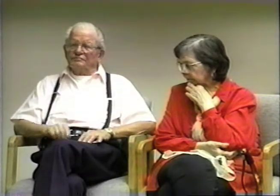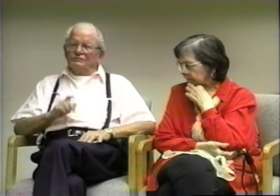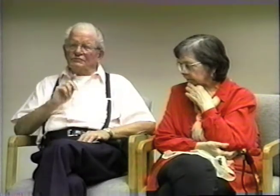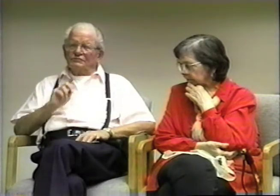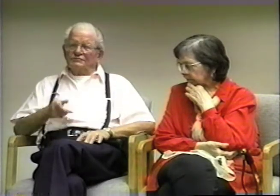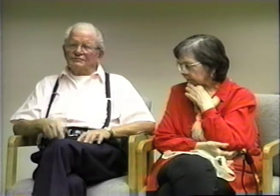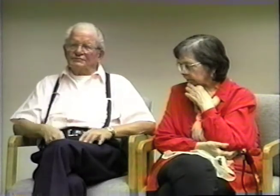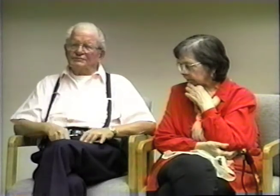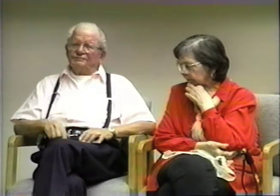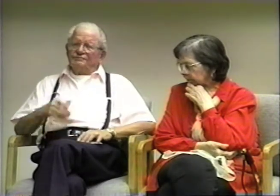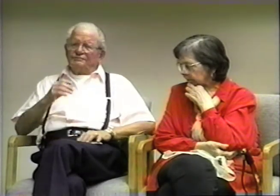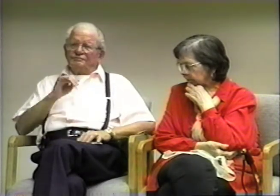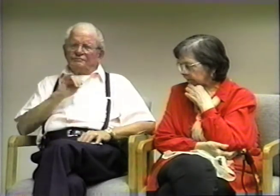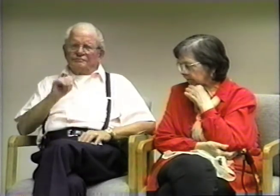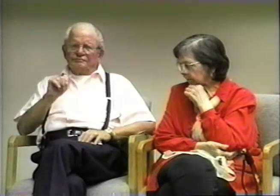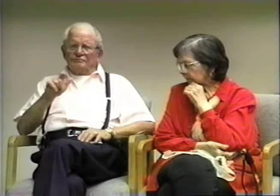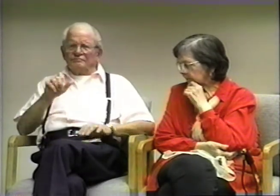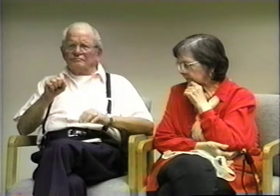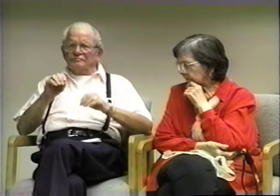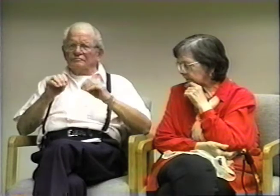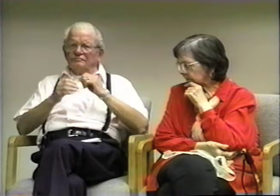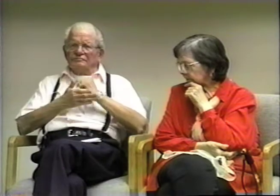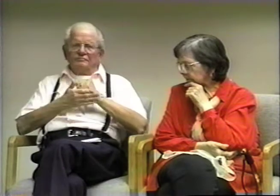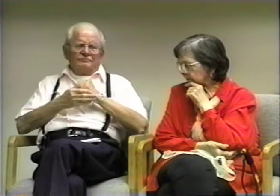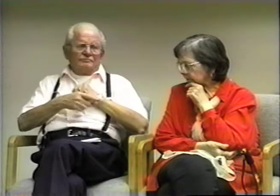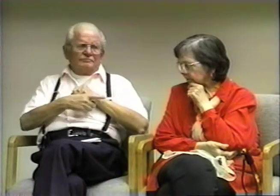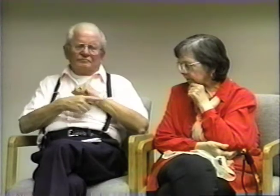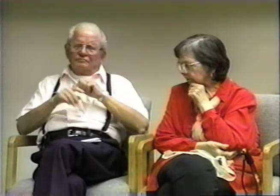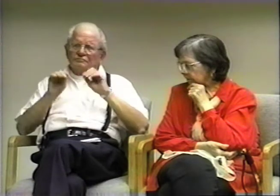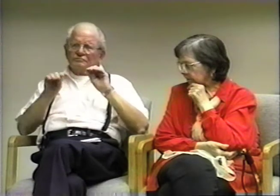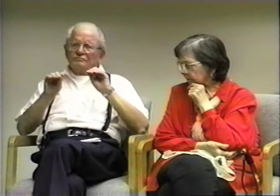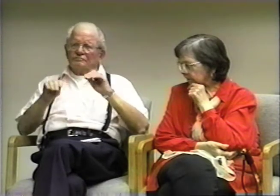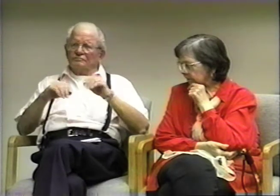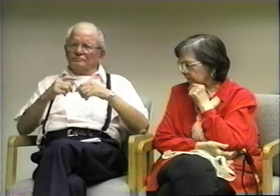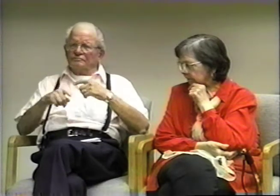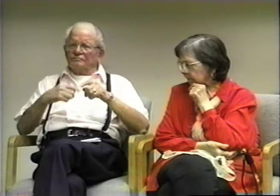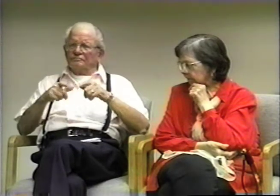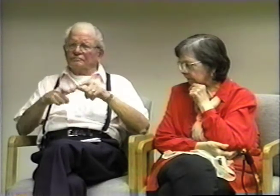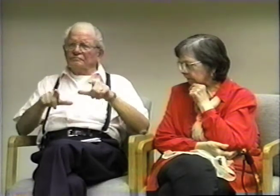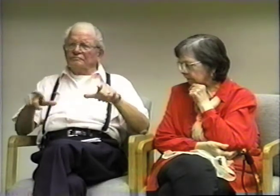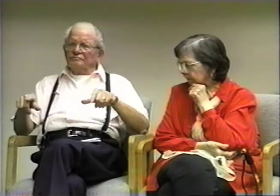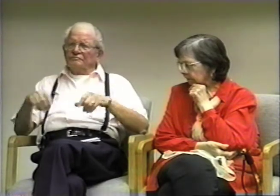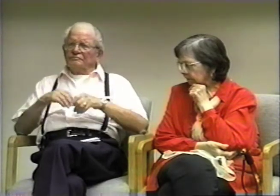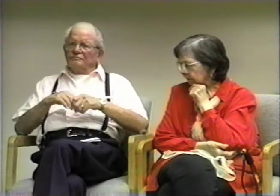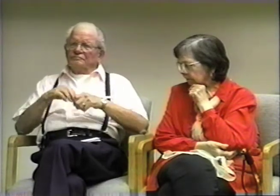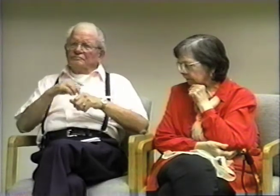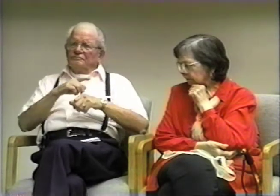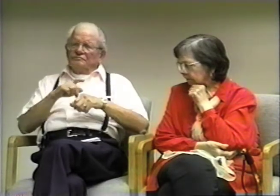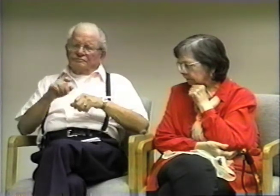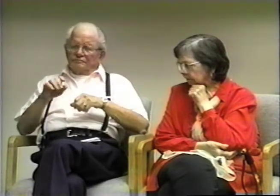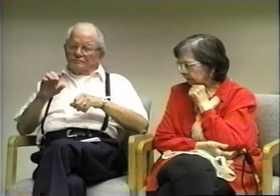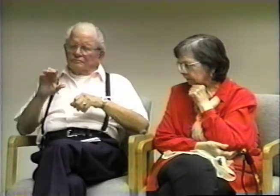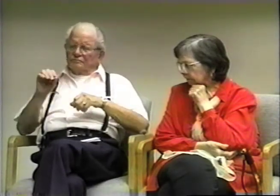I have also helped Kathleen teach sign language